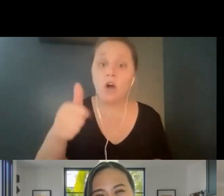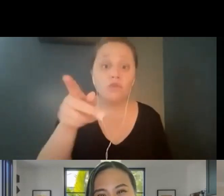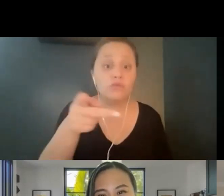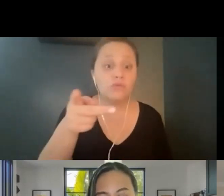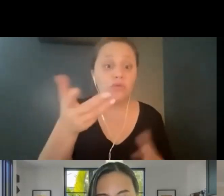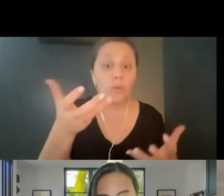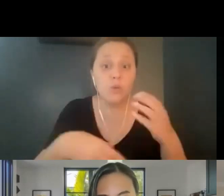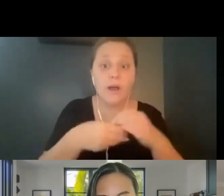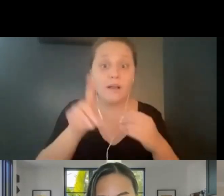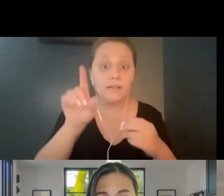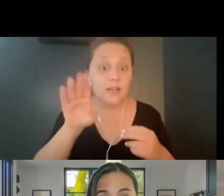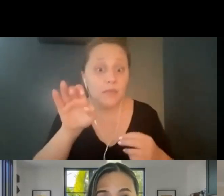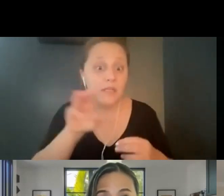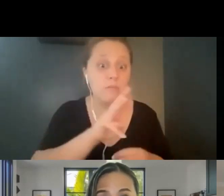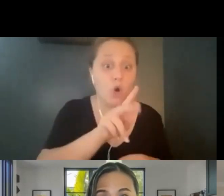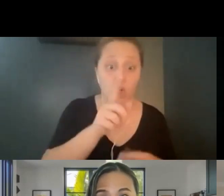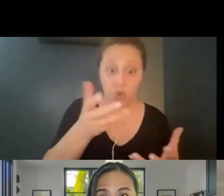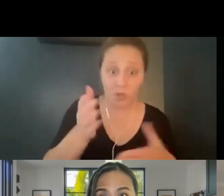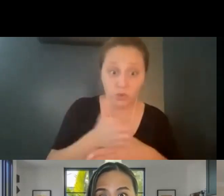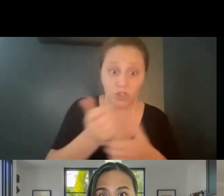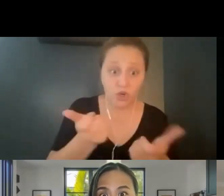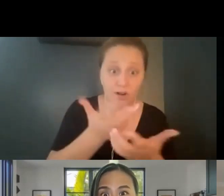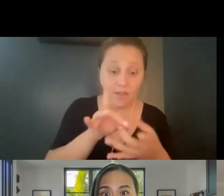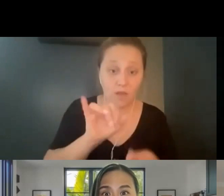thinking. Debbie or Mark, do you want to share anything about that?